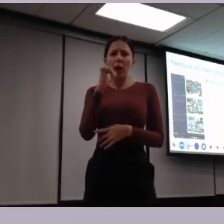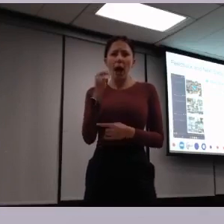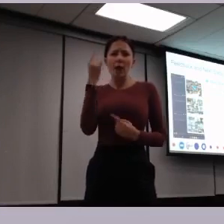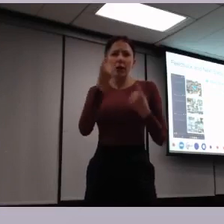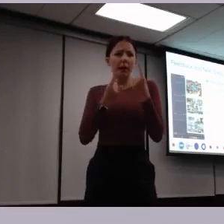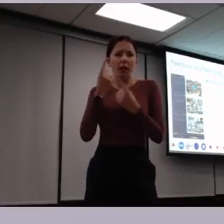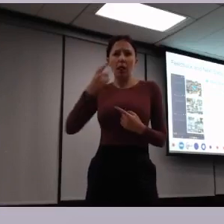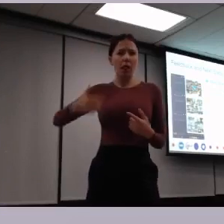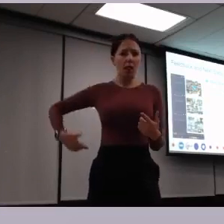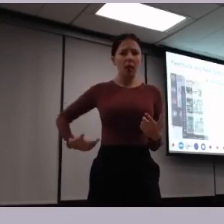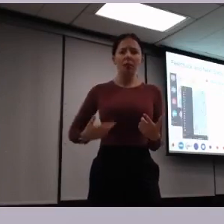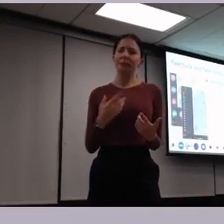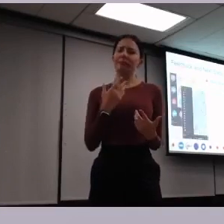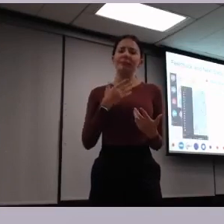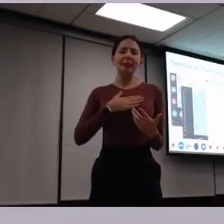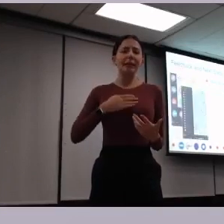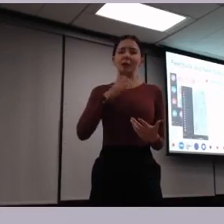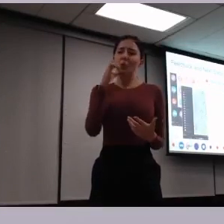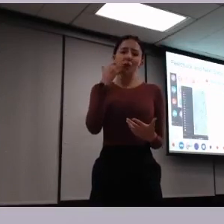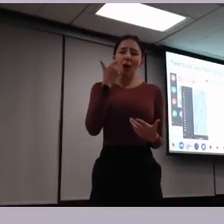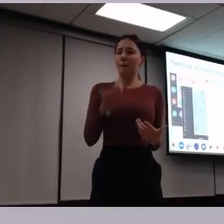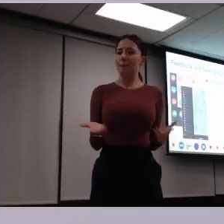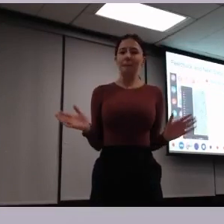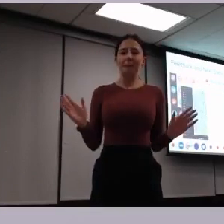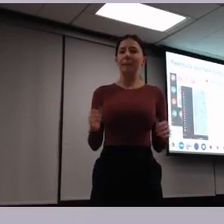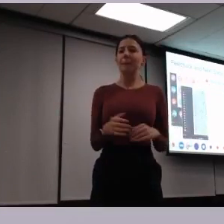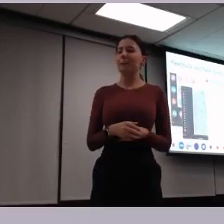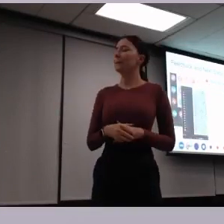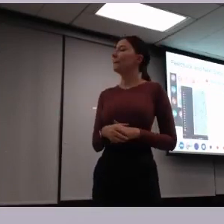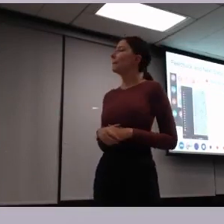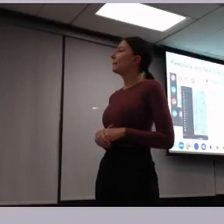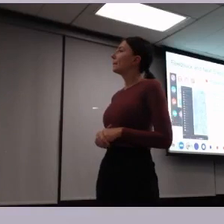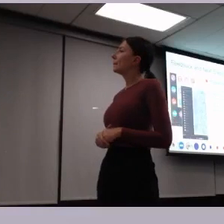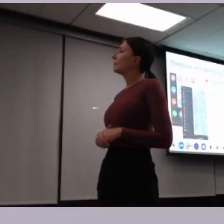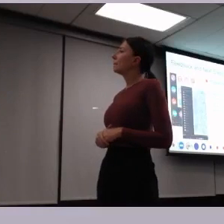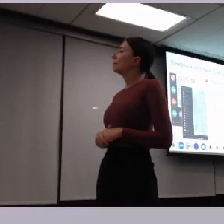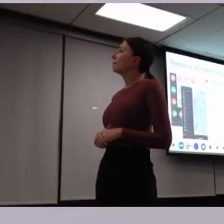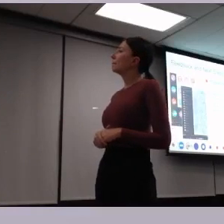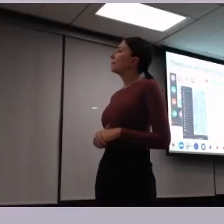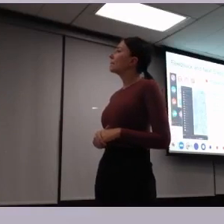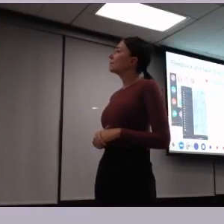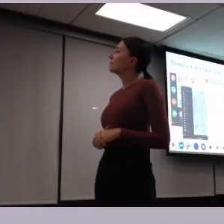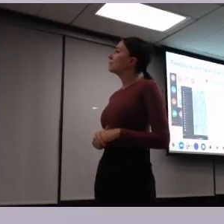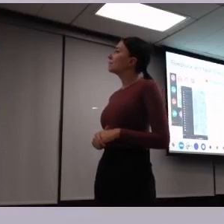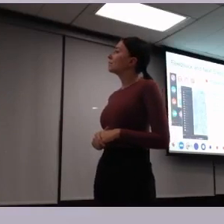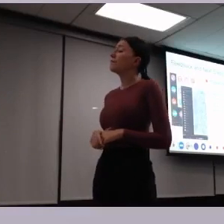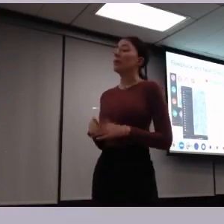Next slide. So there is a big set of boards for the program.